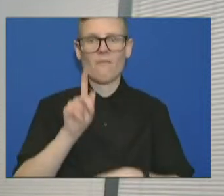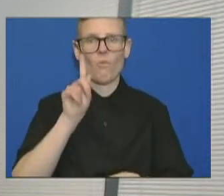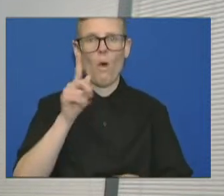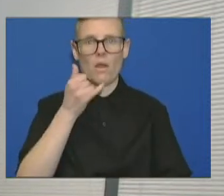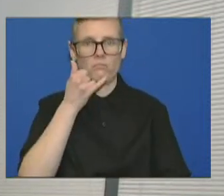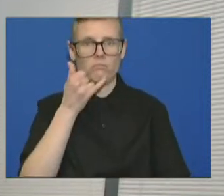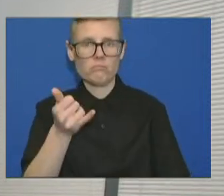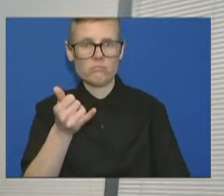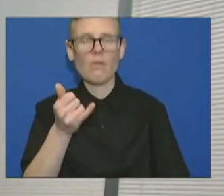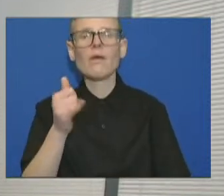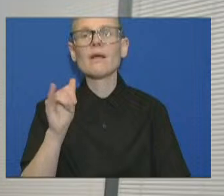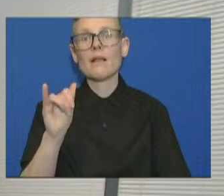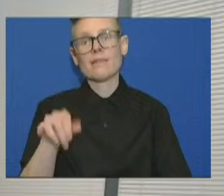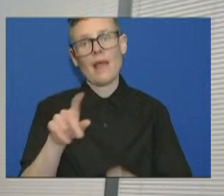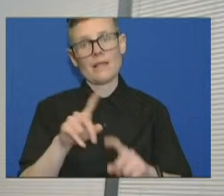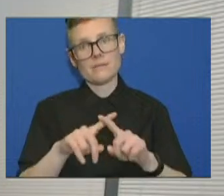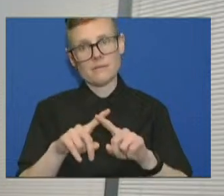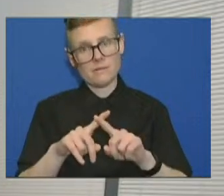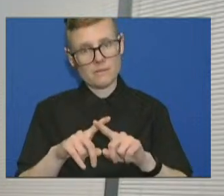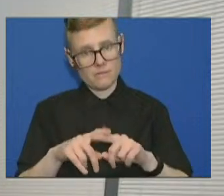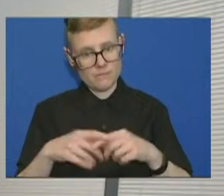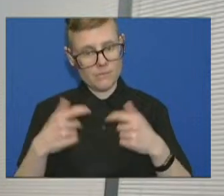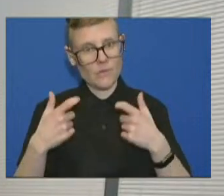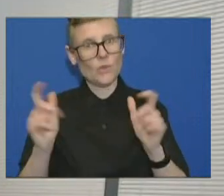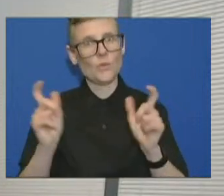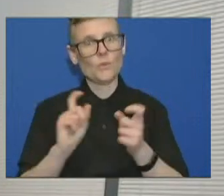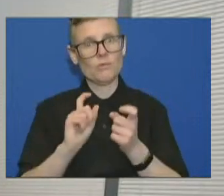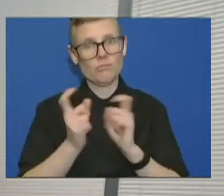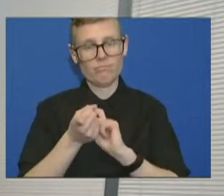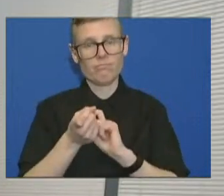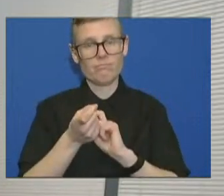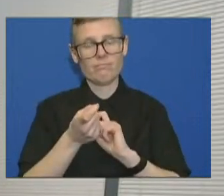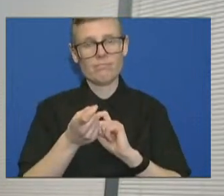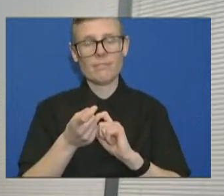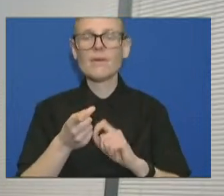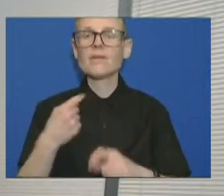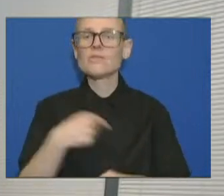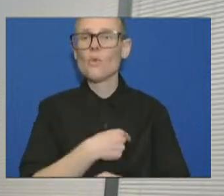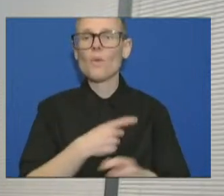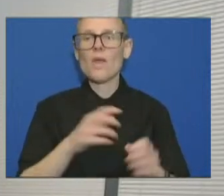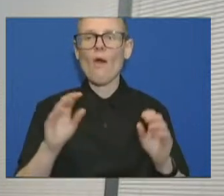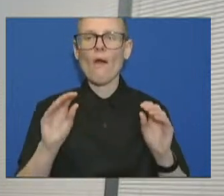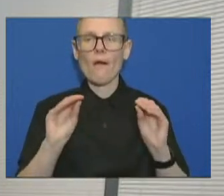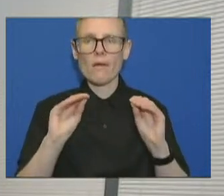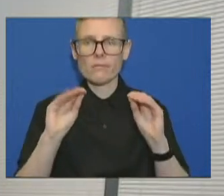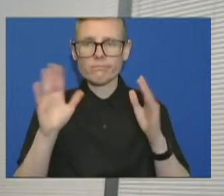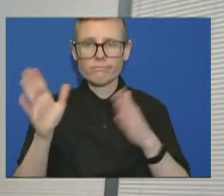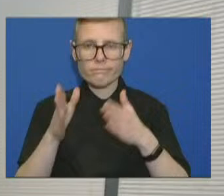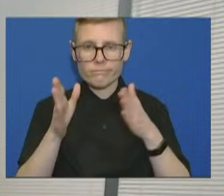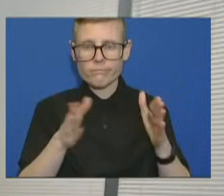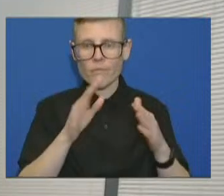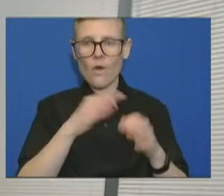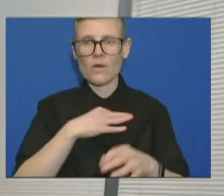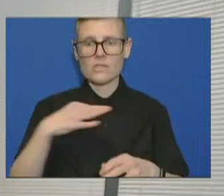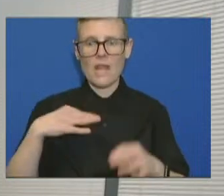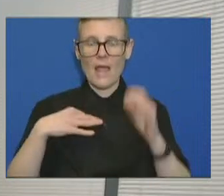several different people versus one person makes a big difference. So we are